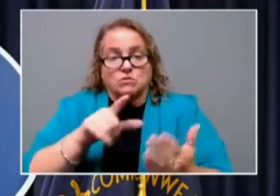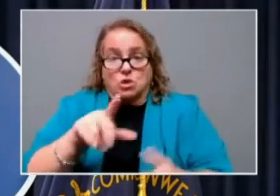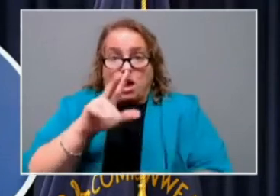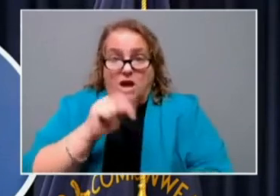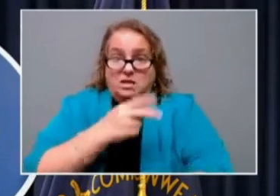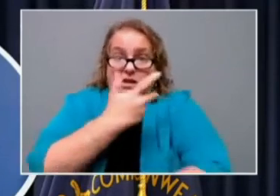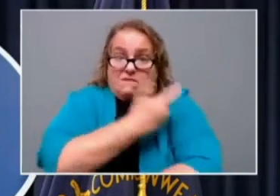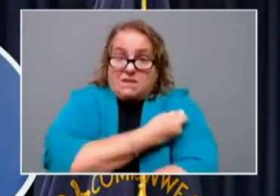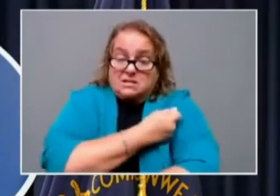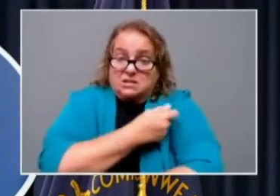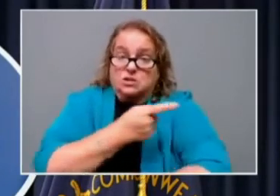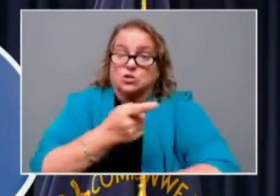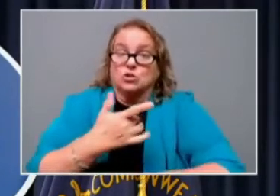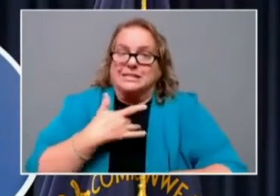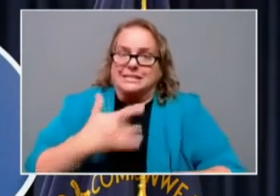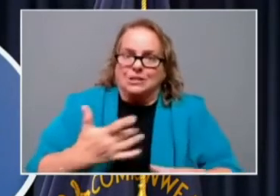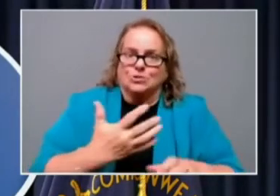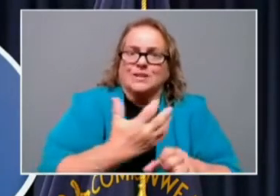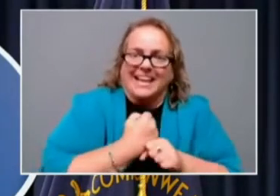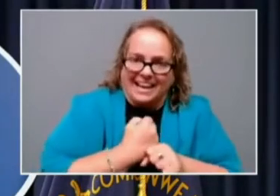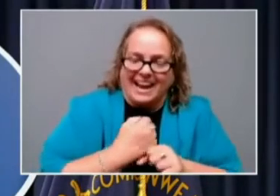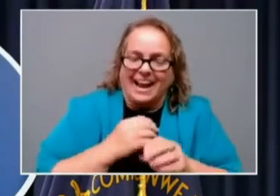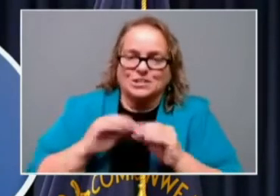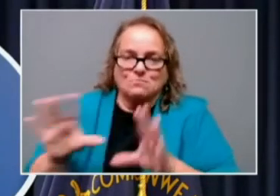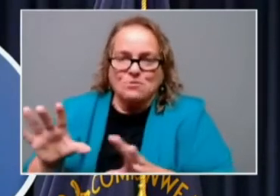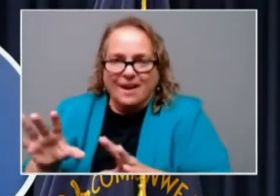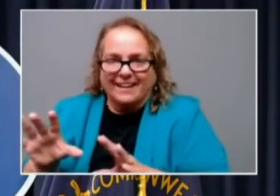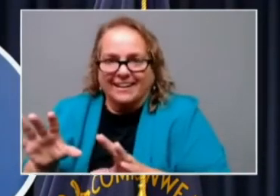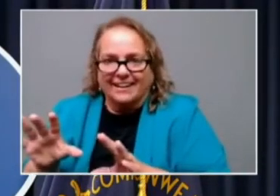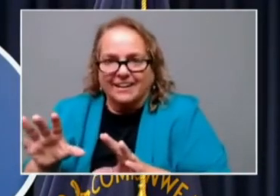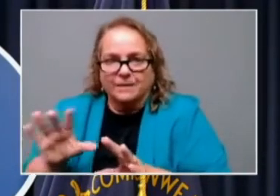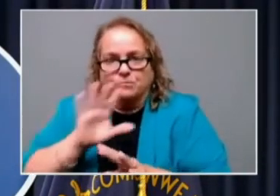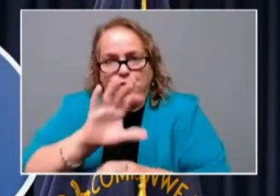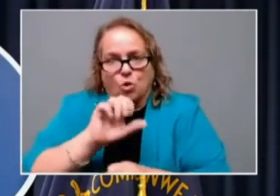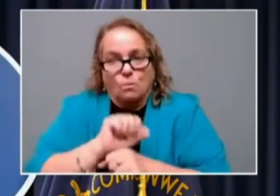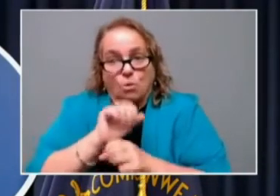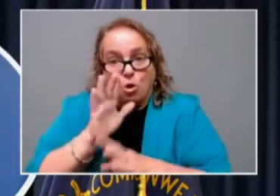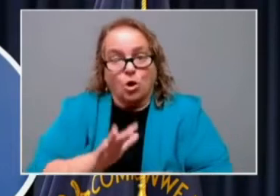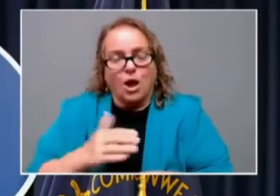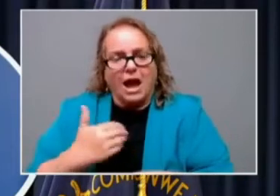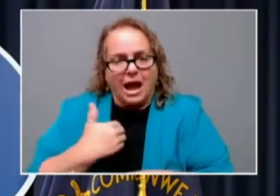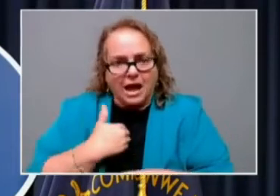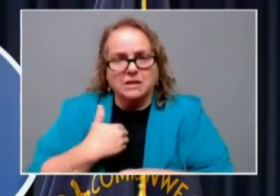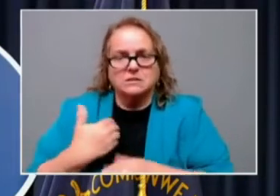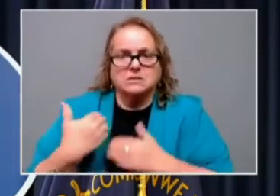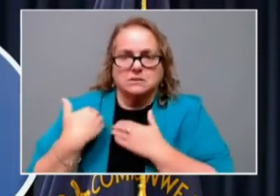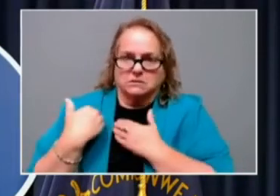uh, and your employer has, uh, a, I think a rightful desire to keep you